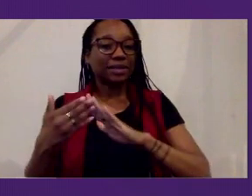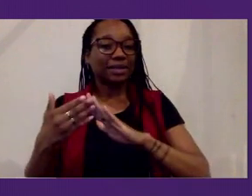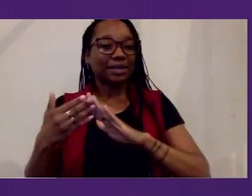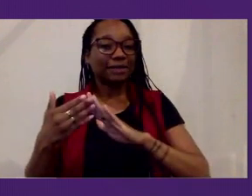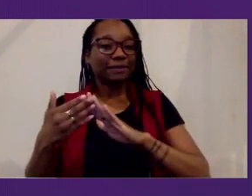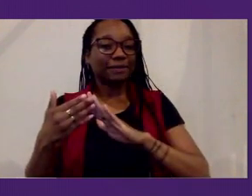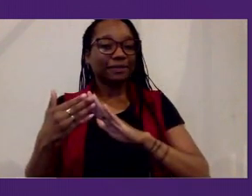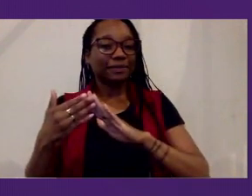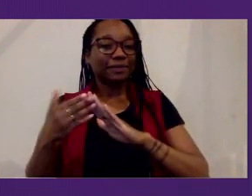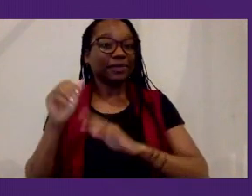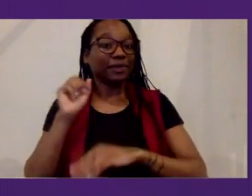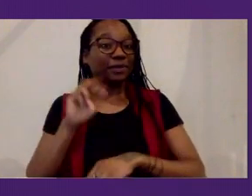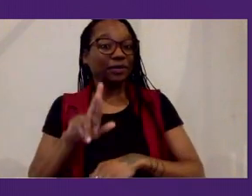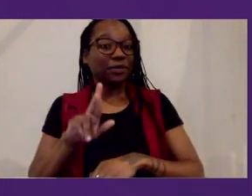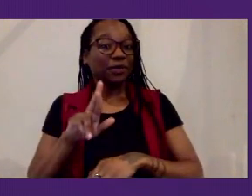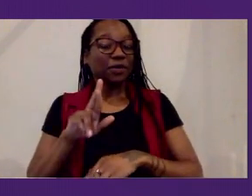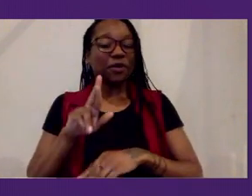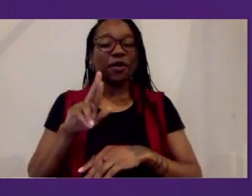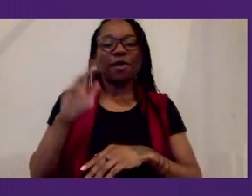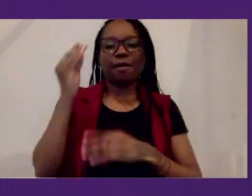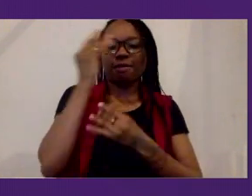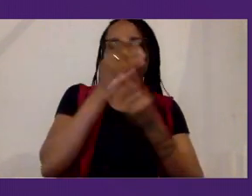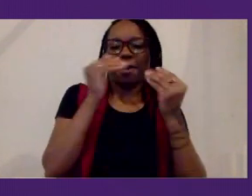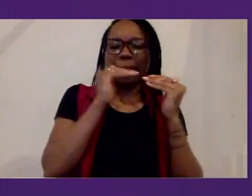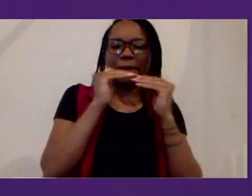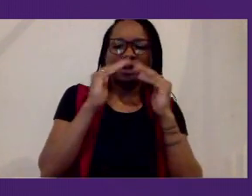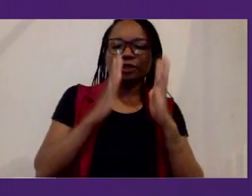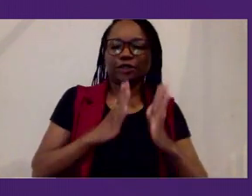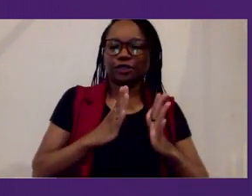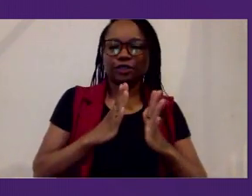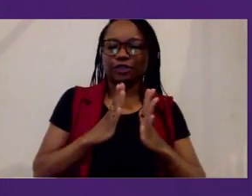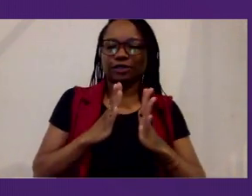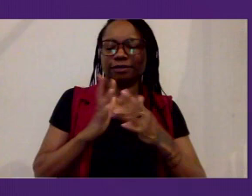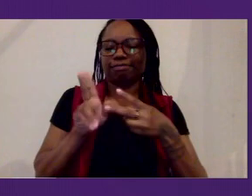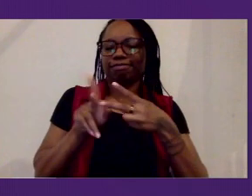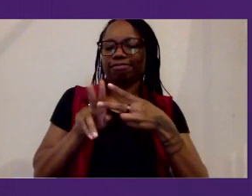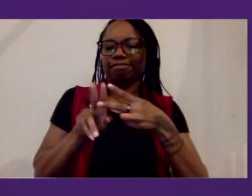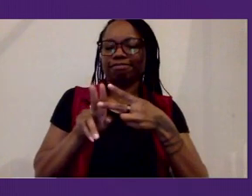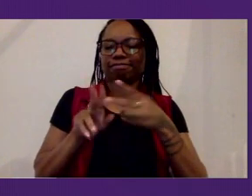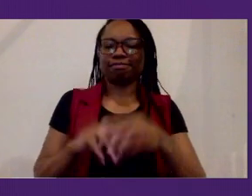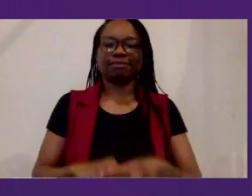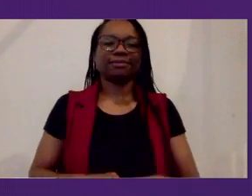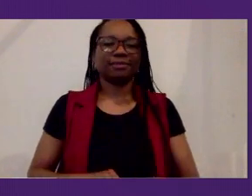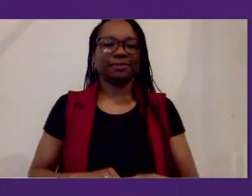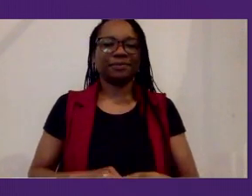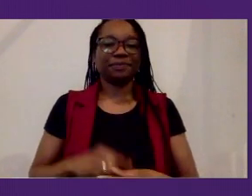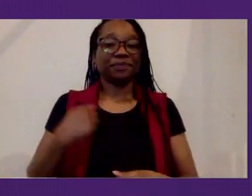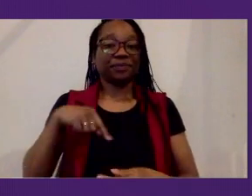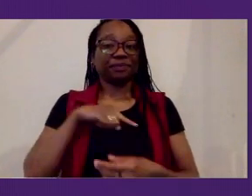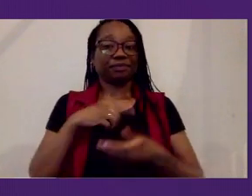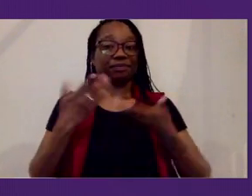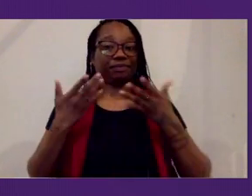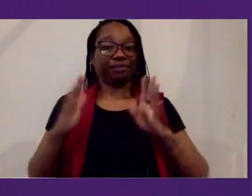or thought partners. Because we know that these explorations